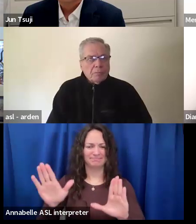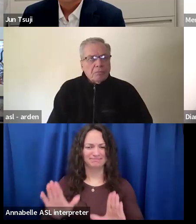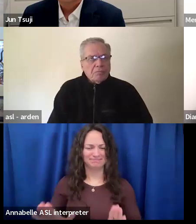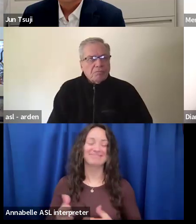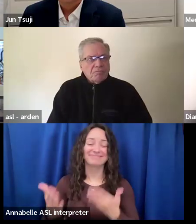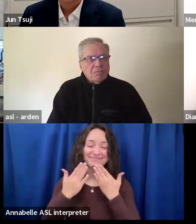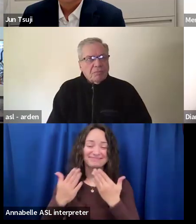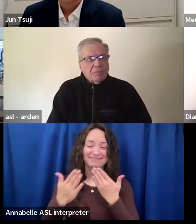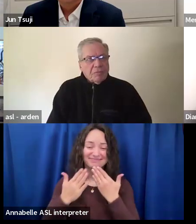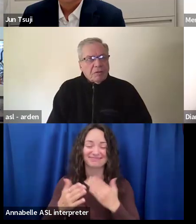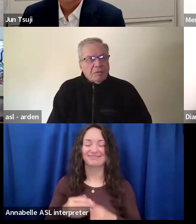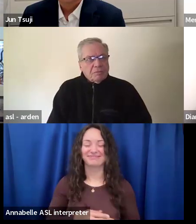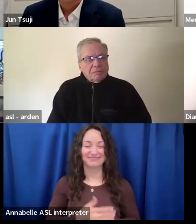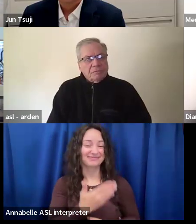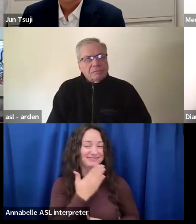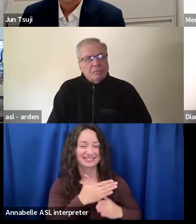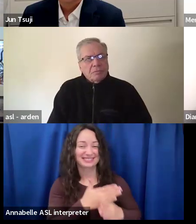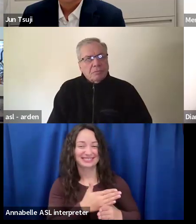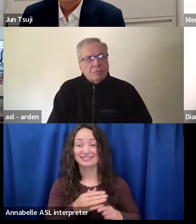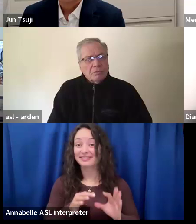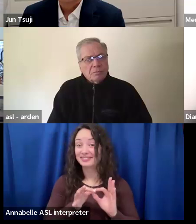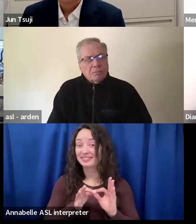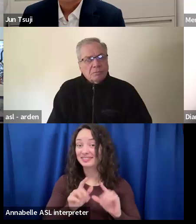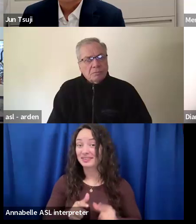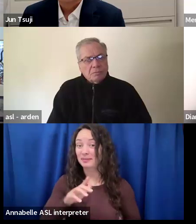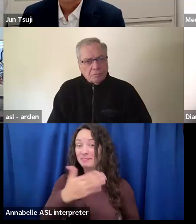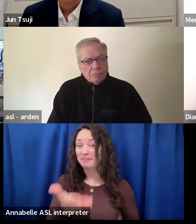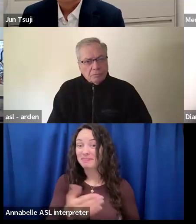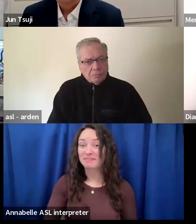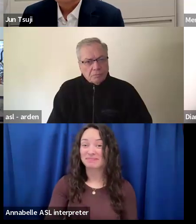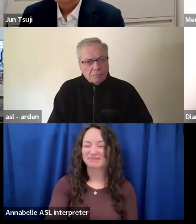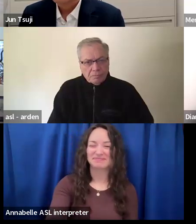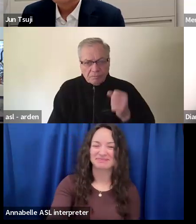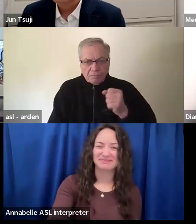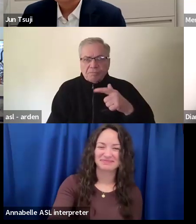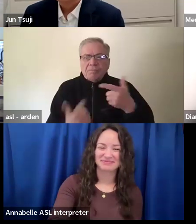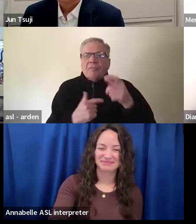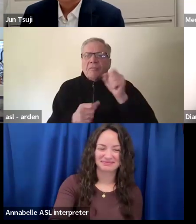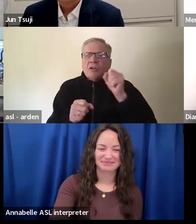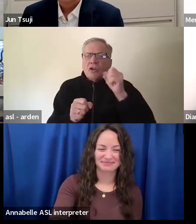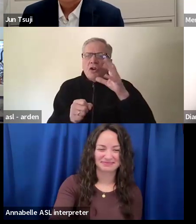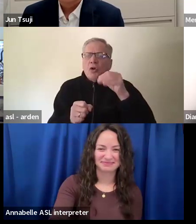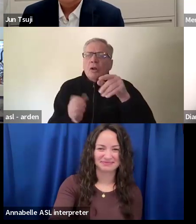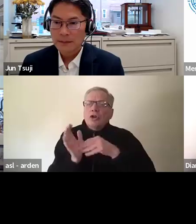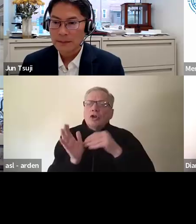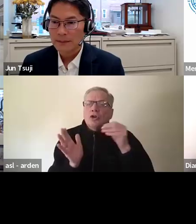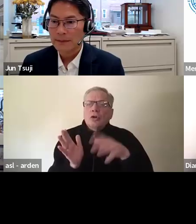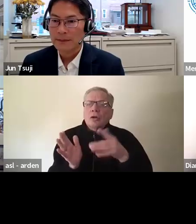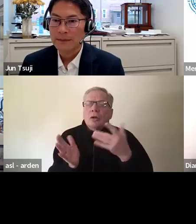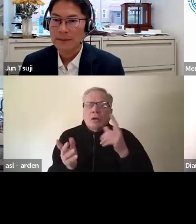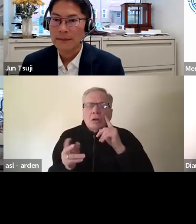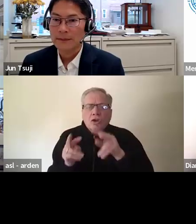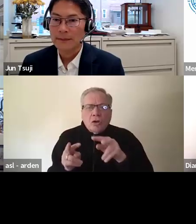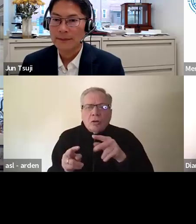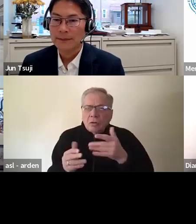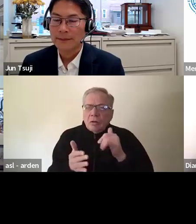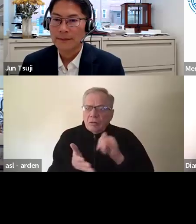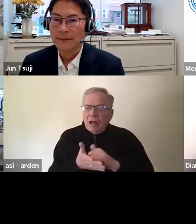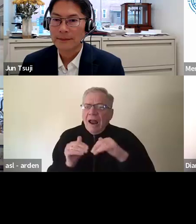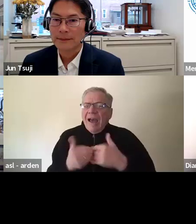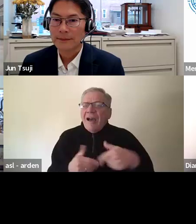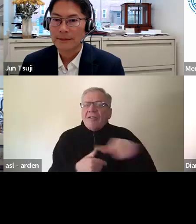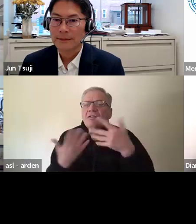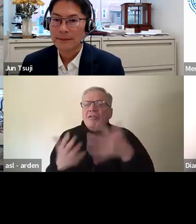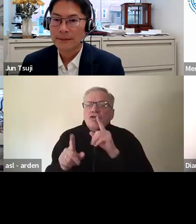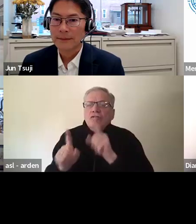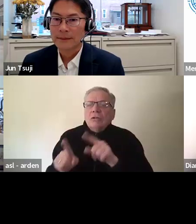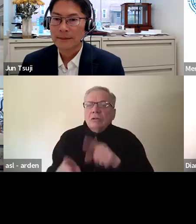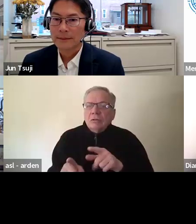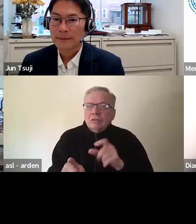for sharing that and good to hear that the S-STEM students were doing as well as other students.